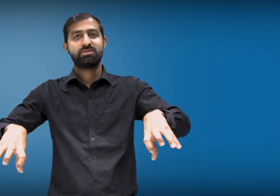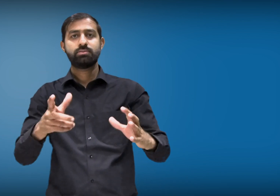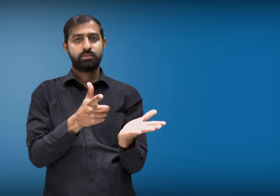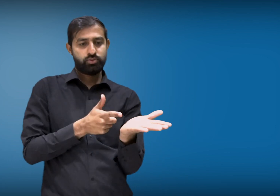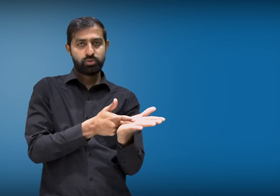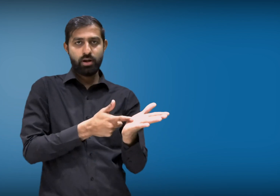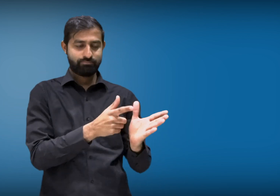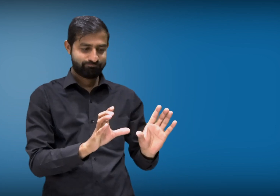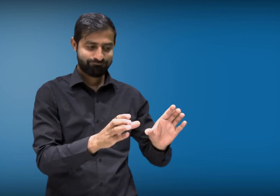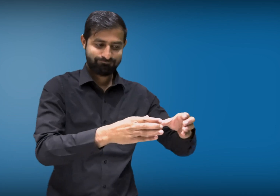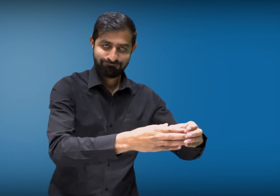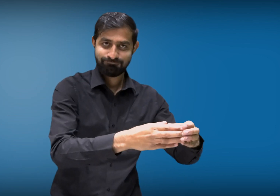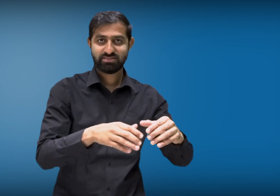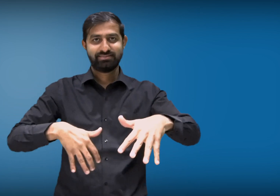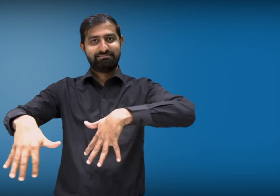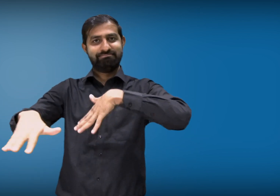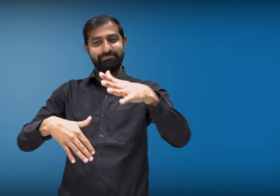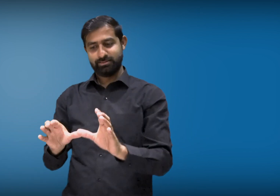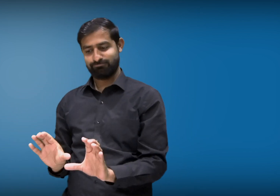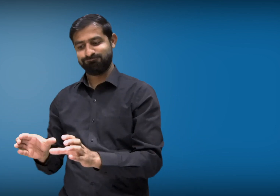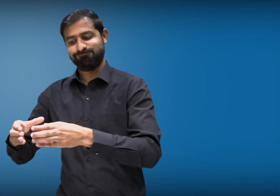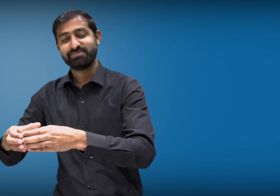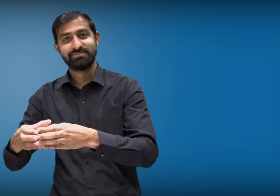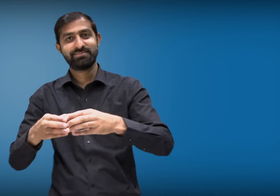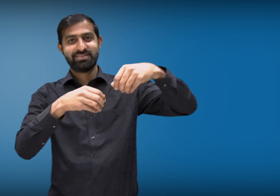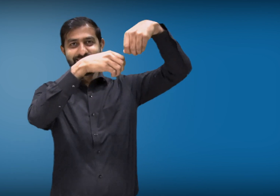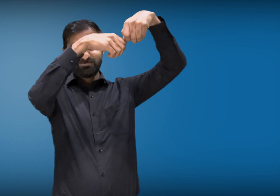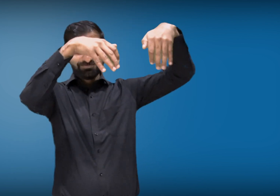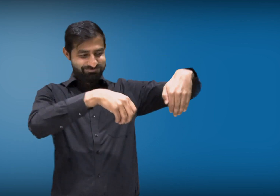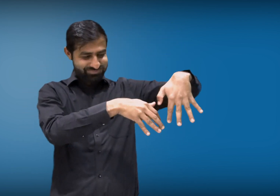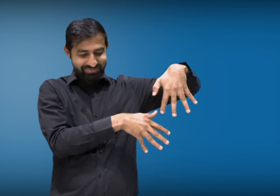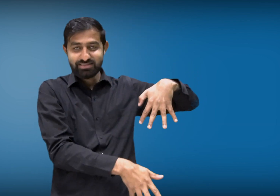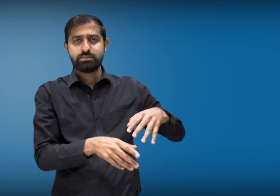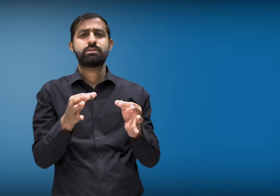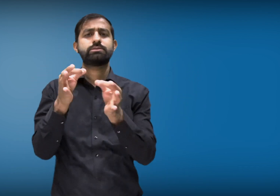are further subdivided to take care of rural and urban administration.This is